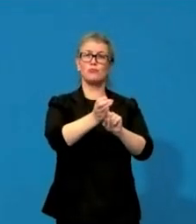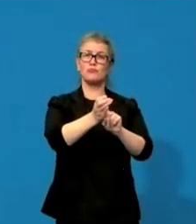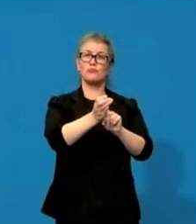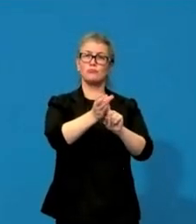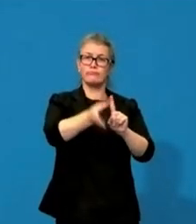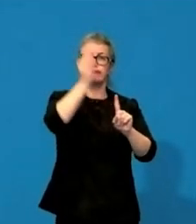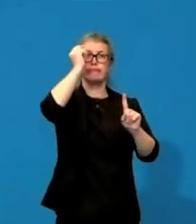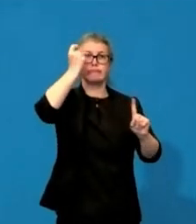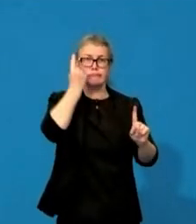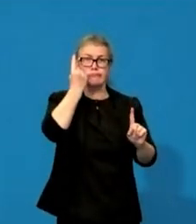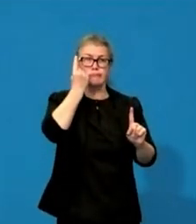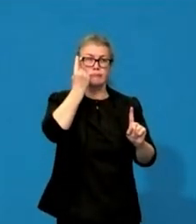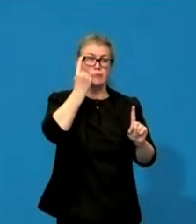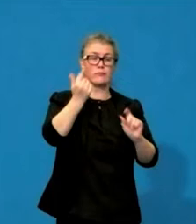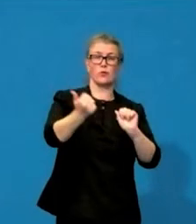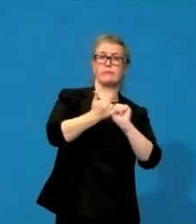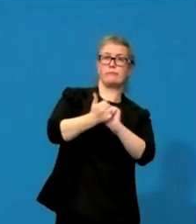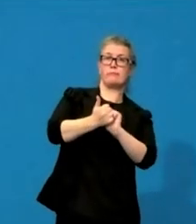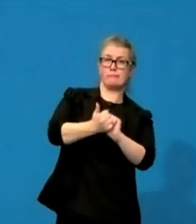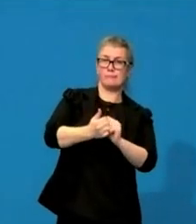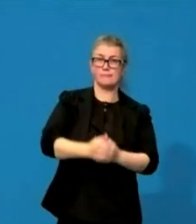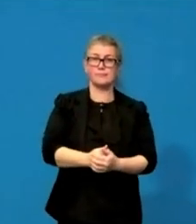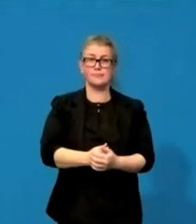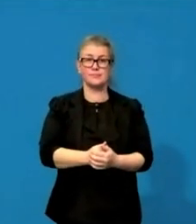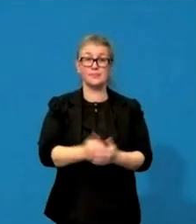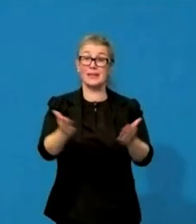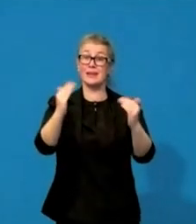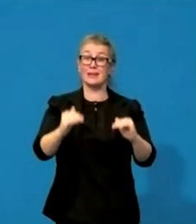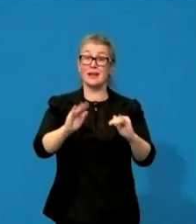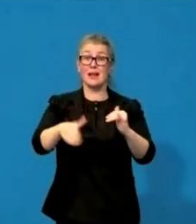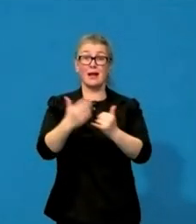Finally, she will outline some suggestions based on her experience for changes to the